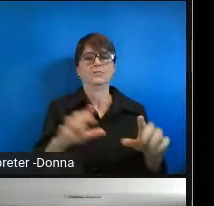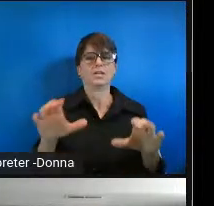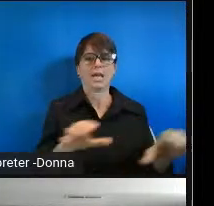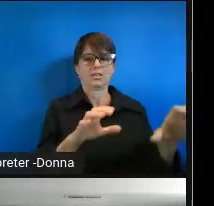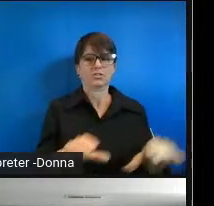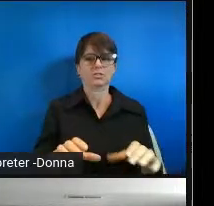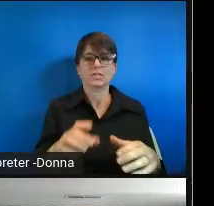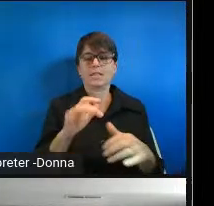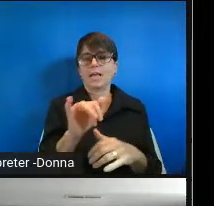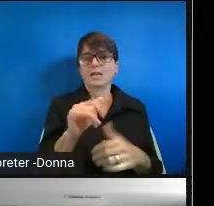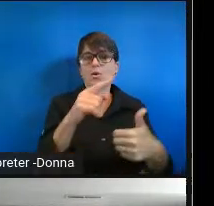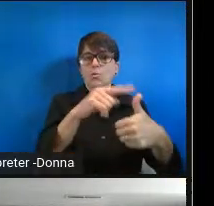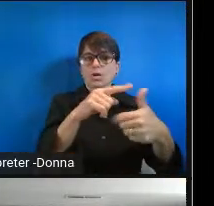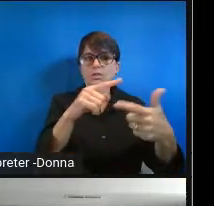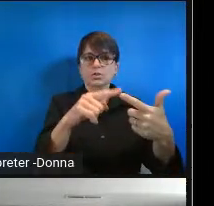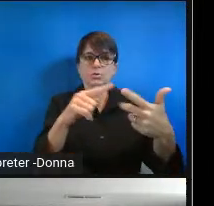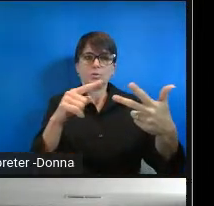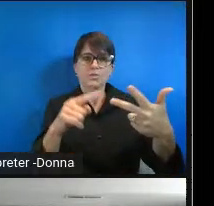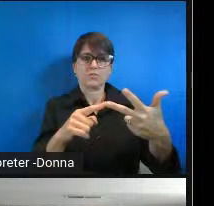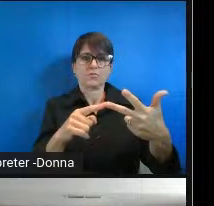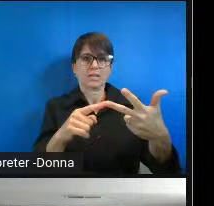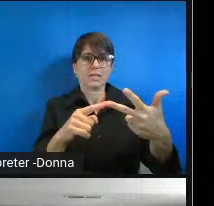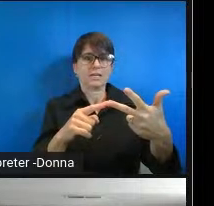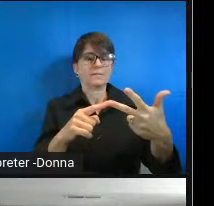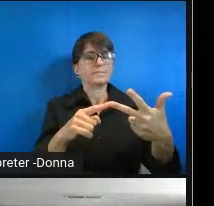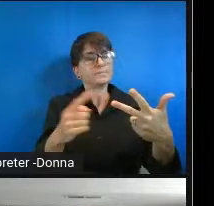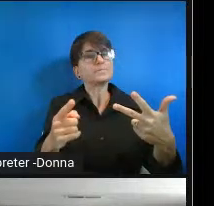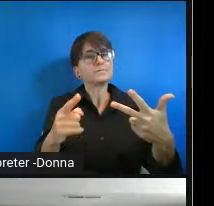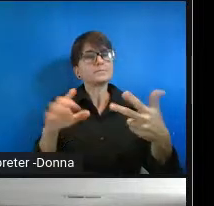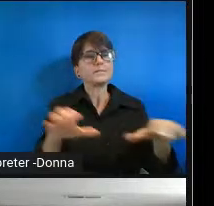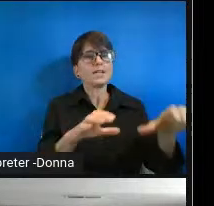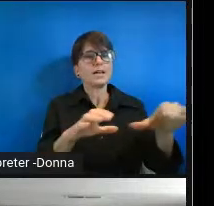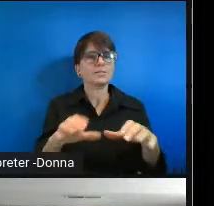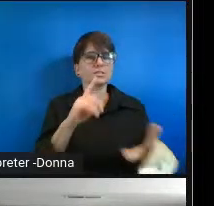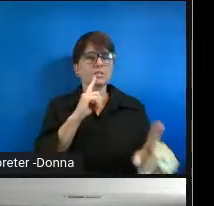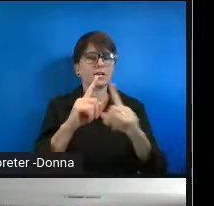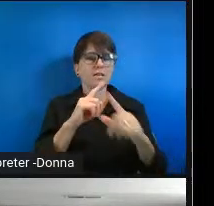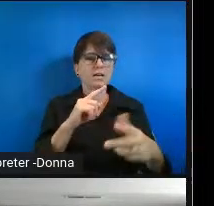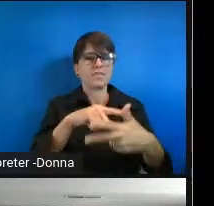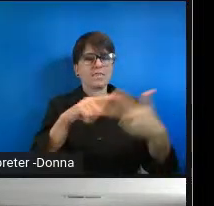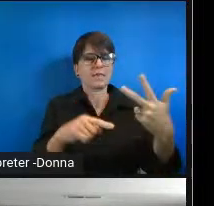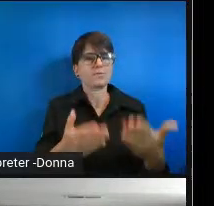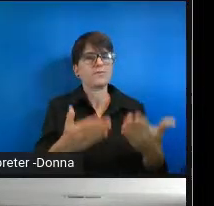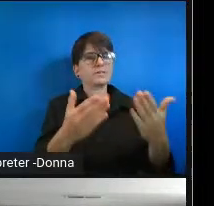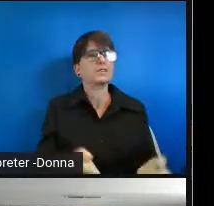in these dialogues can be broken down further by action types such as one, 2,